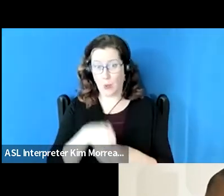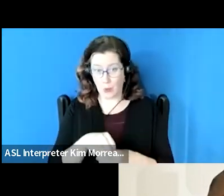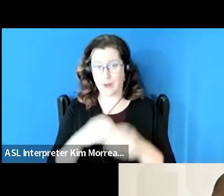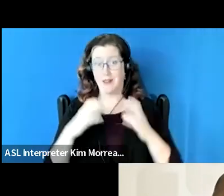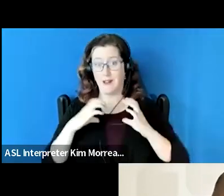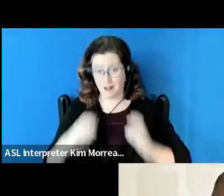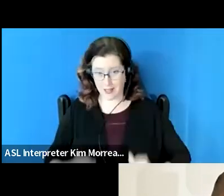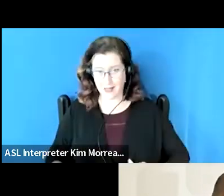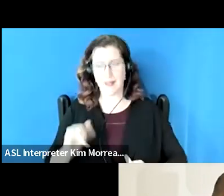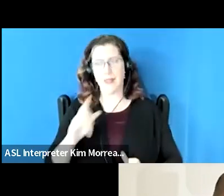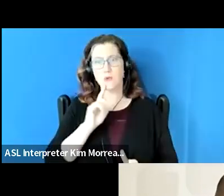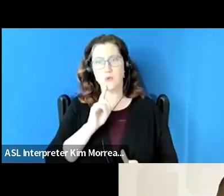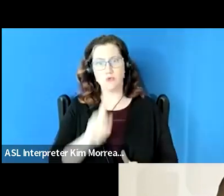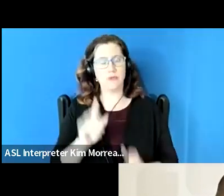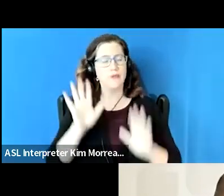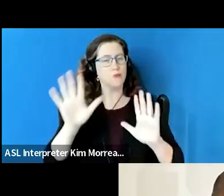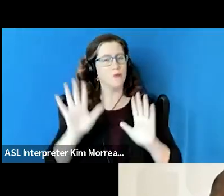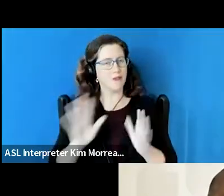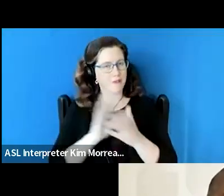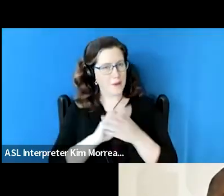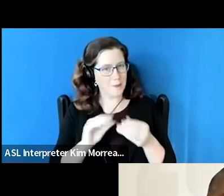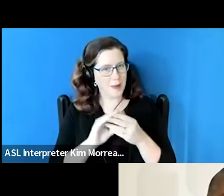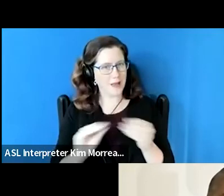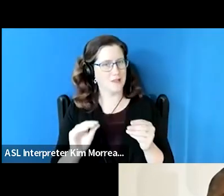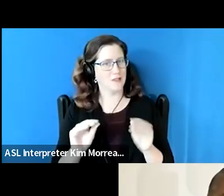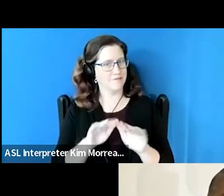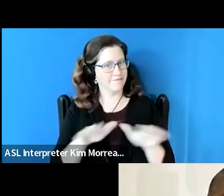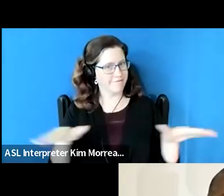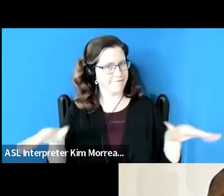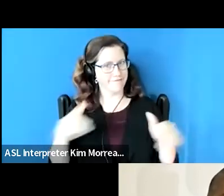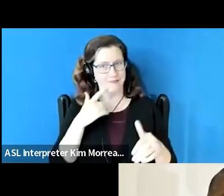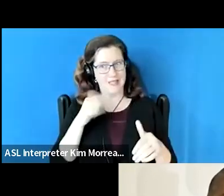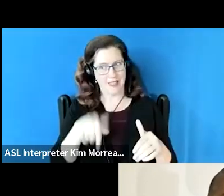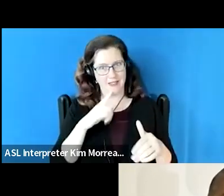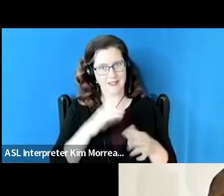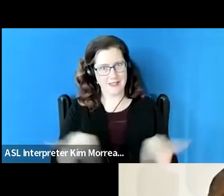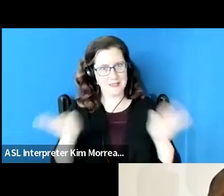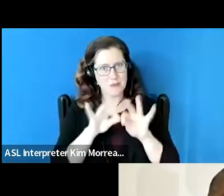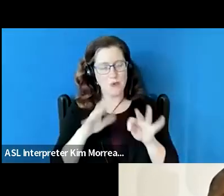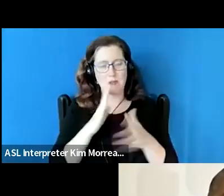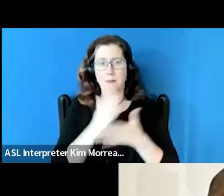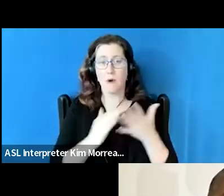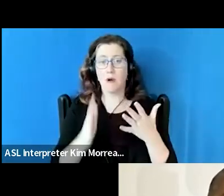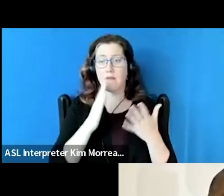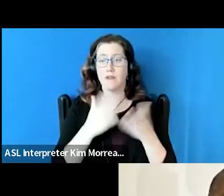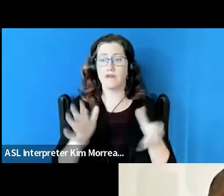this was a really wonderful messaging around, Hey, this is important, this is a part of your overall health and wellbeing,